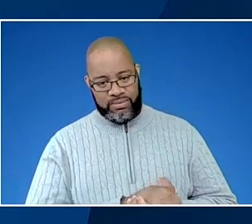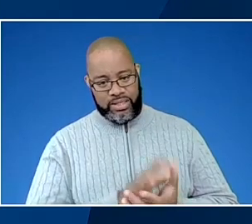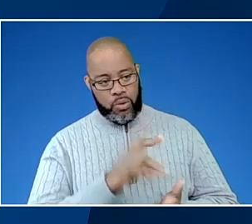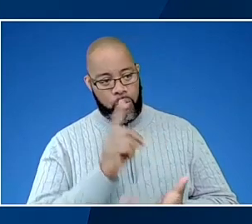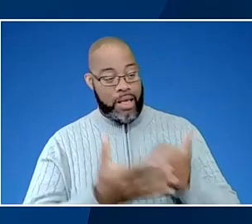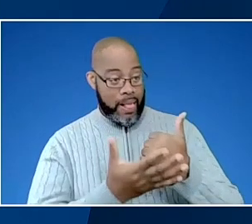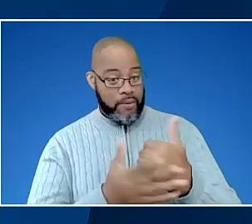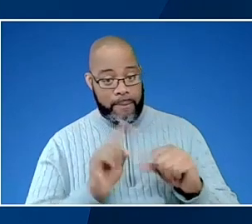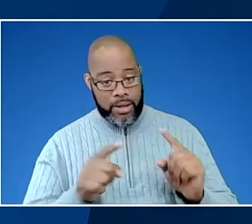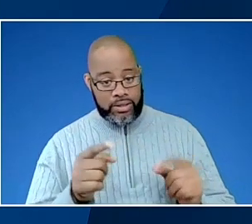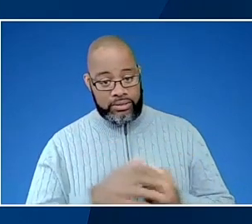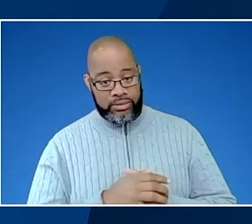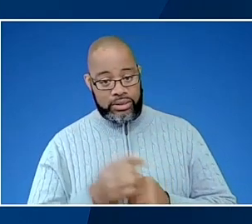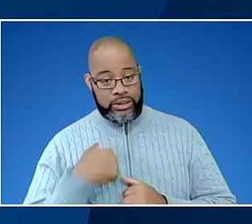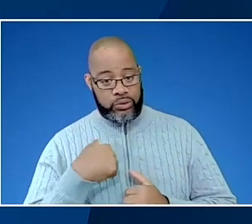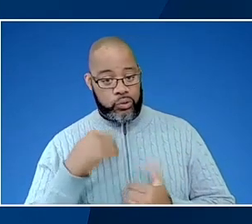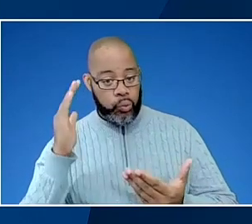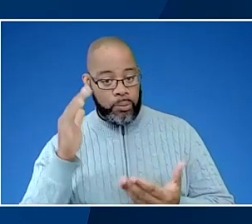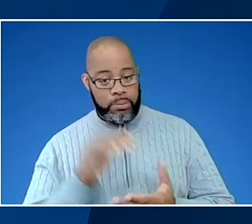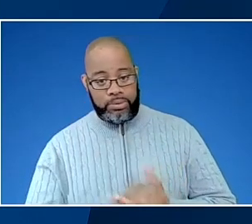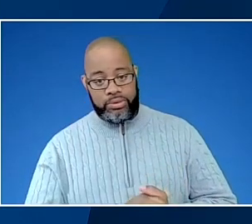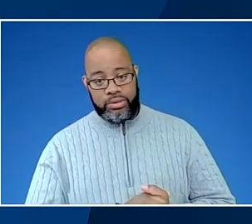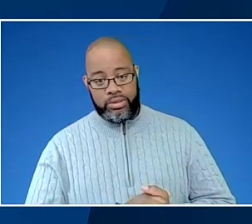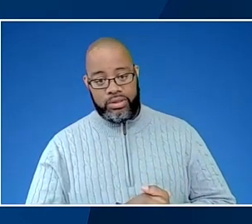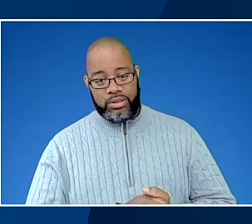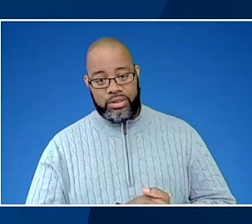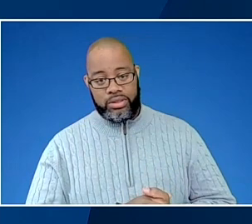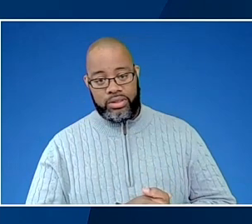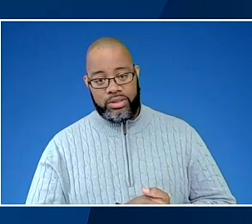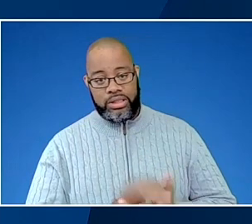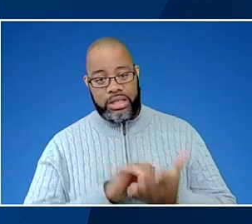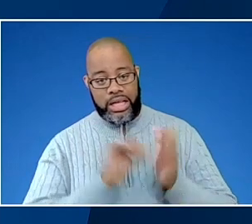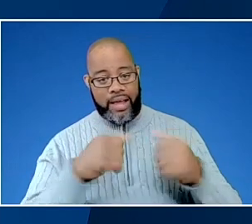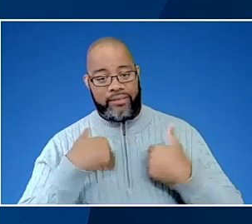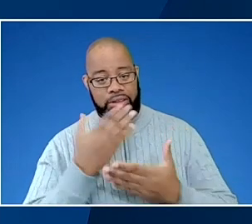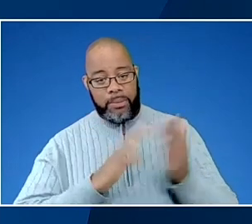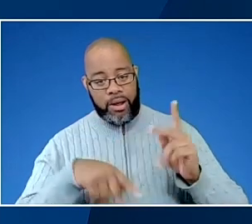would hope that can be some type of segue